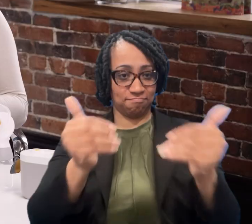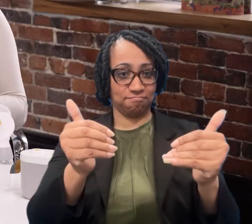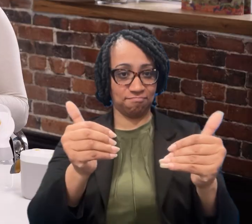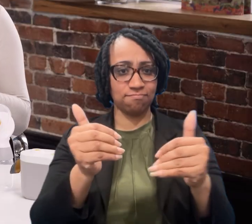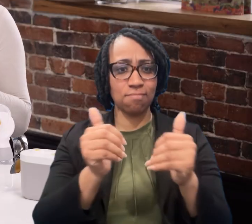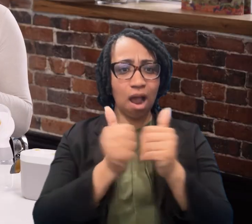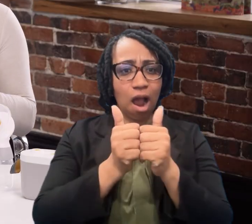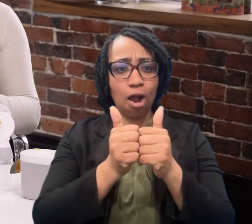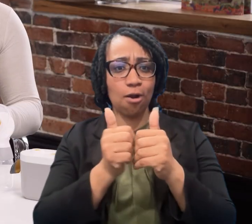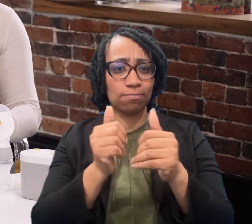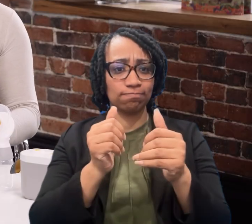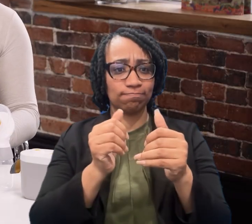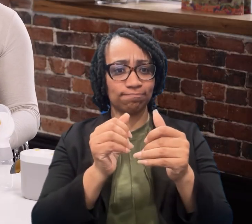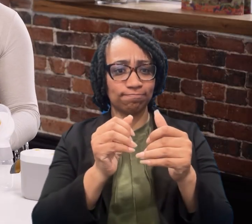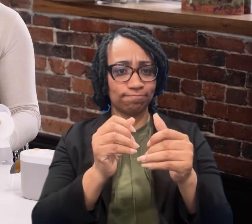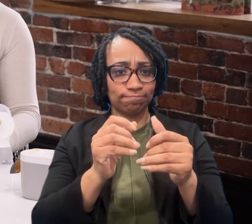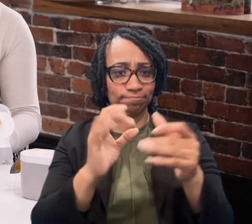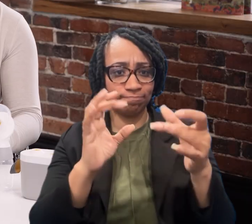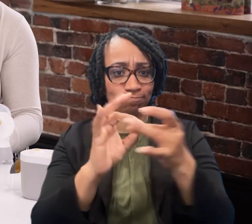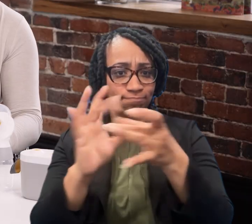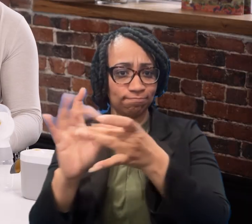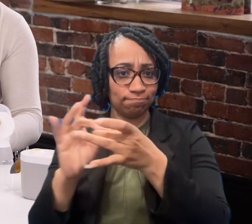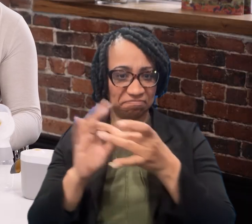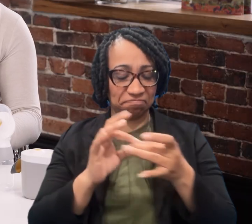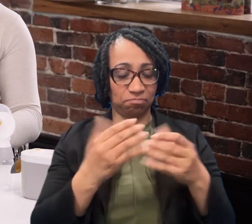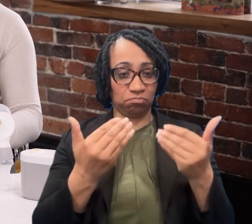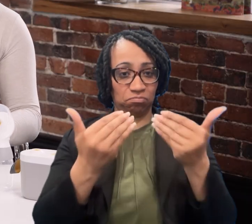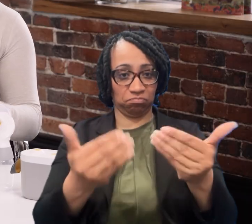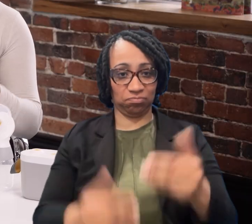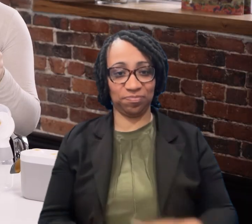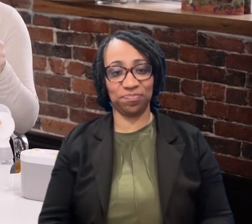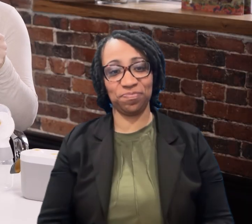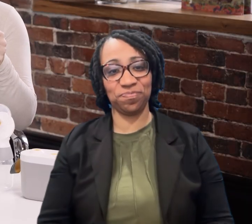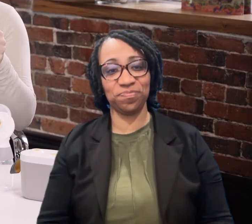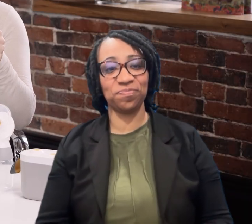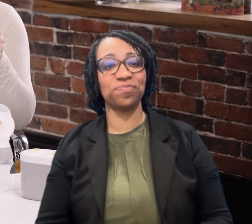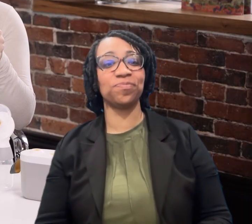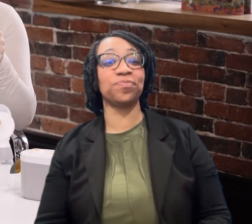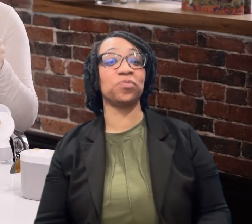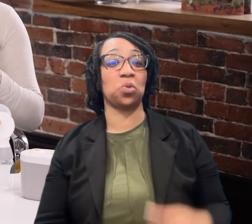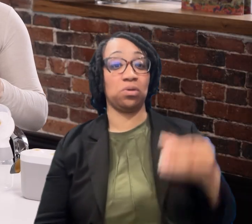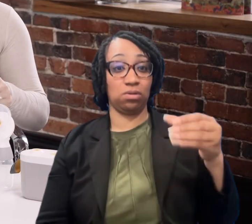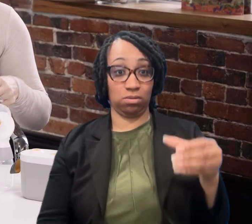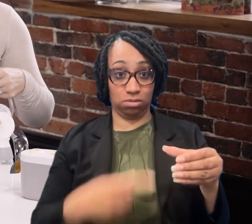if we attach to our pump motor here, right on top, you'll notice there will be a little bit of a gap.